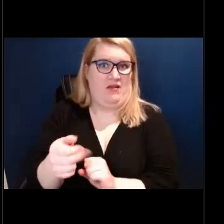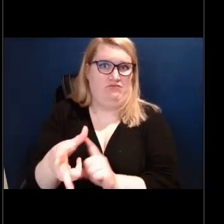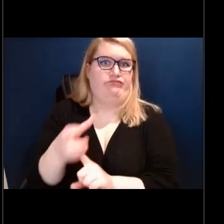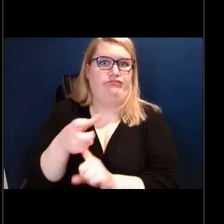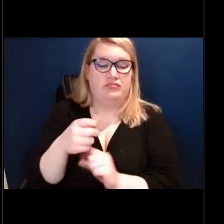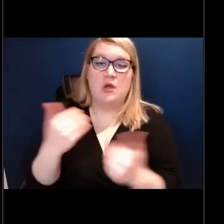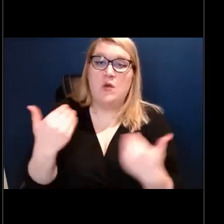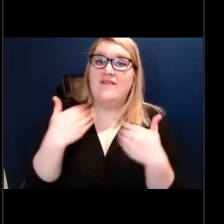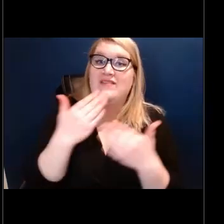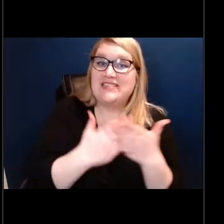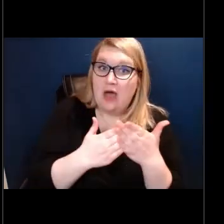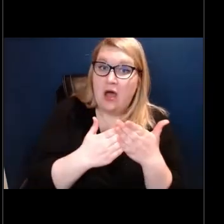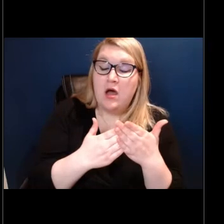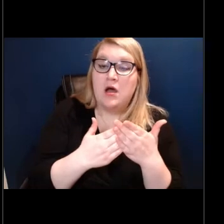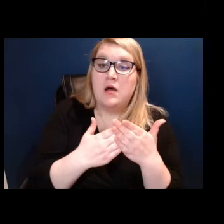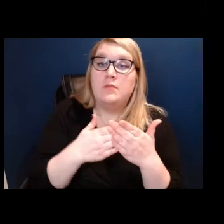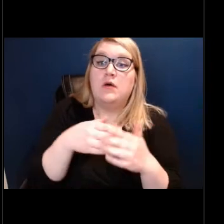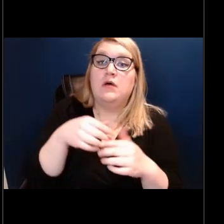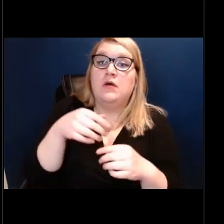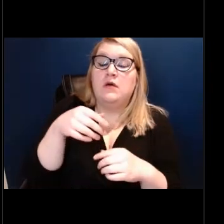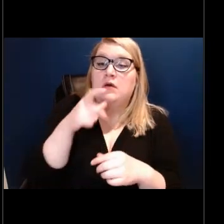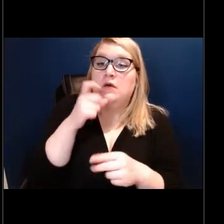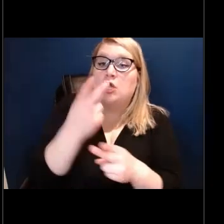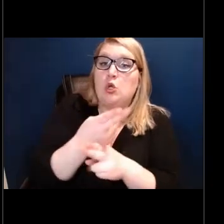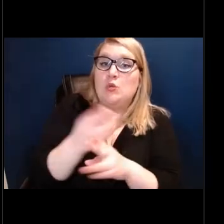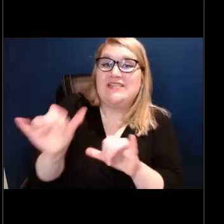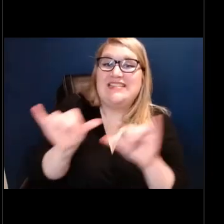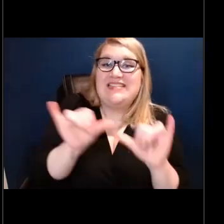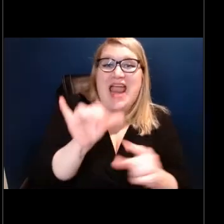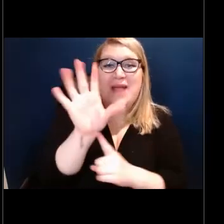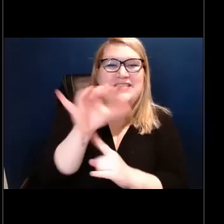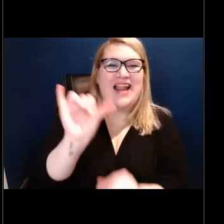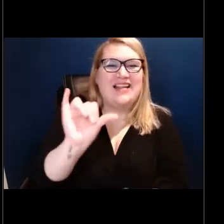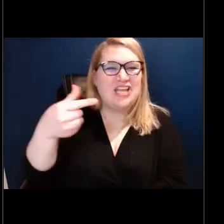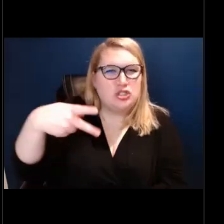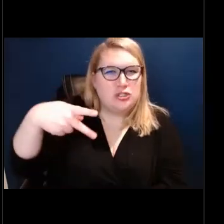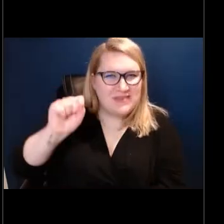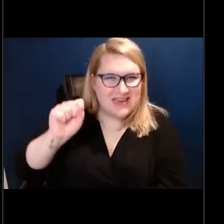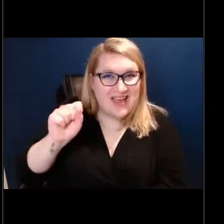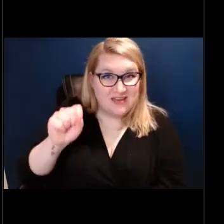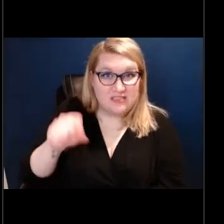as the GPS system. So there's many satellites that are in view of that beacon